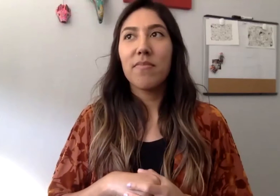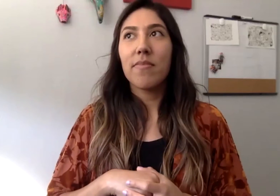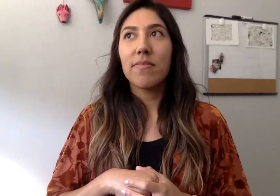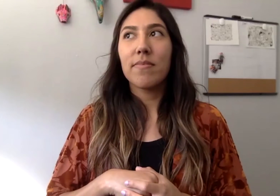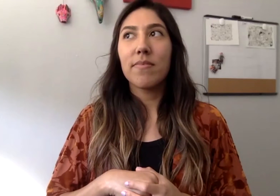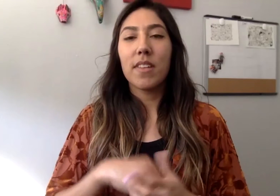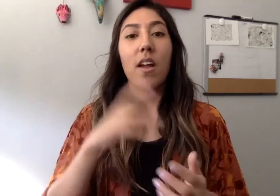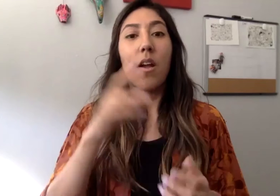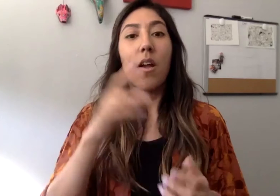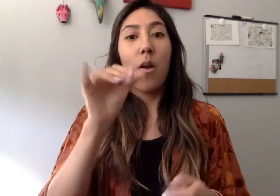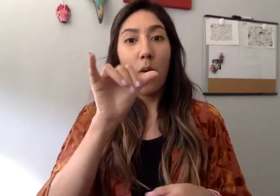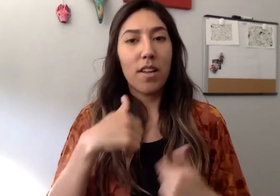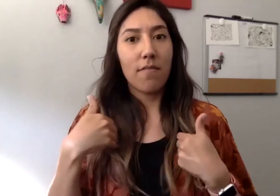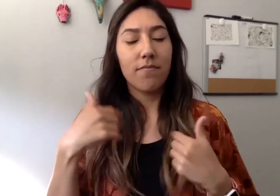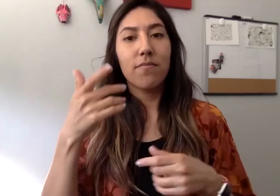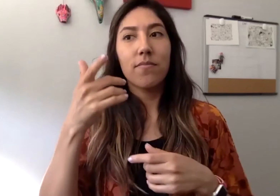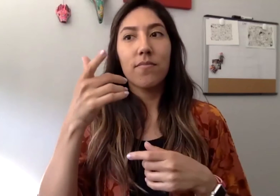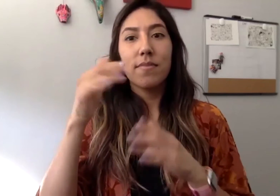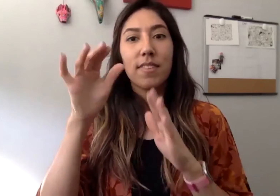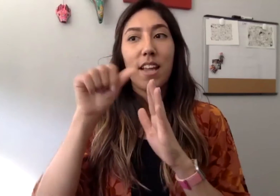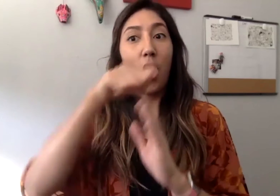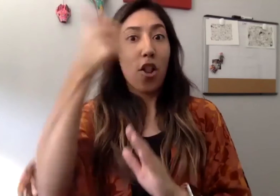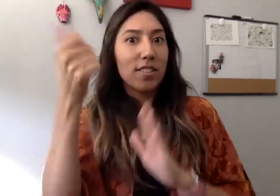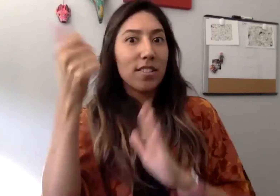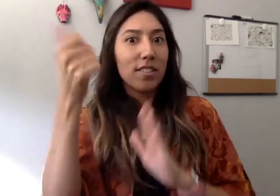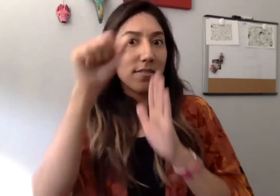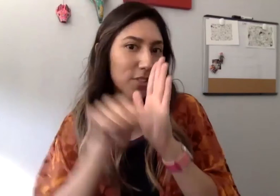And there are other pieces highlighting nature in other states